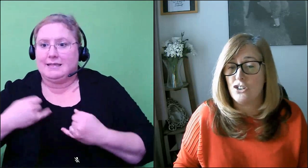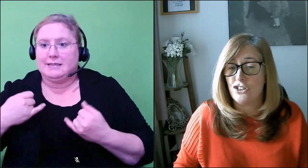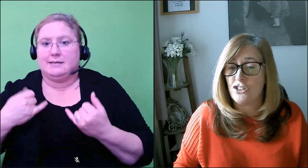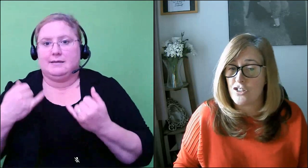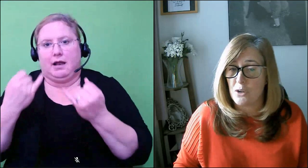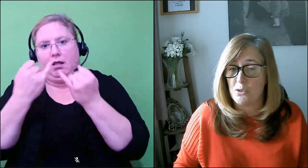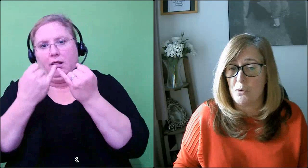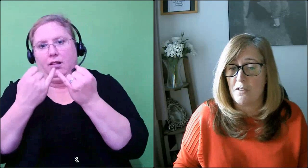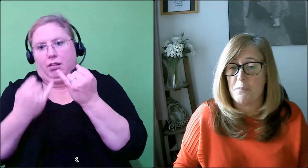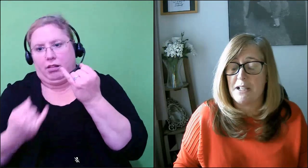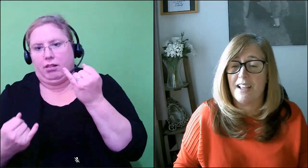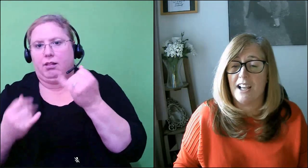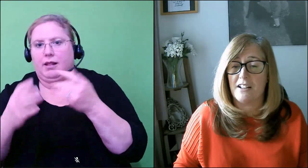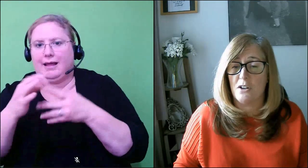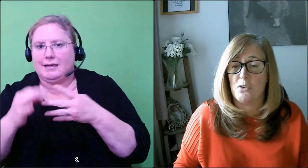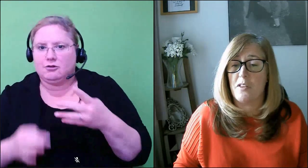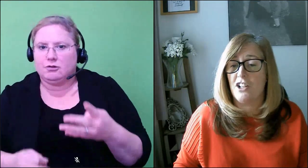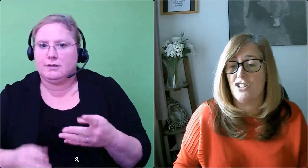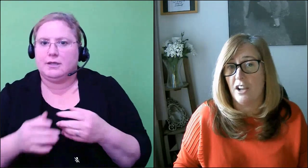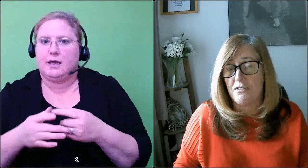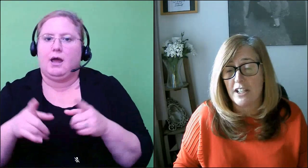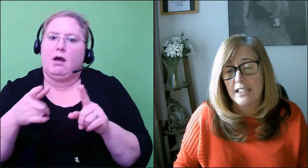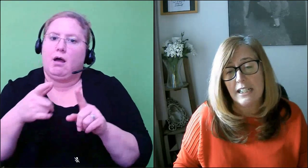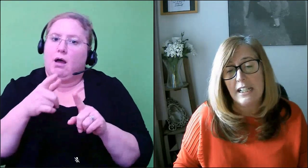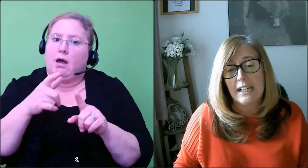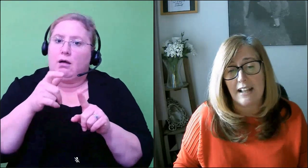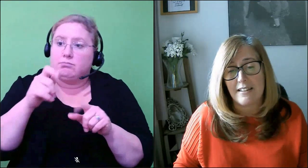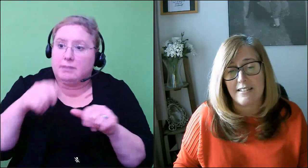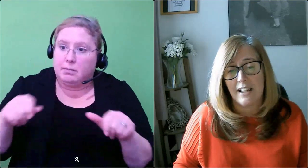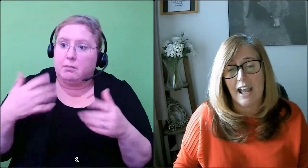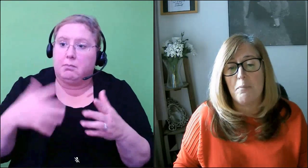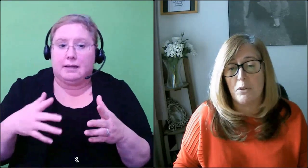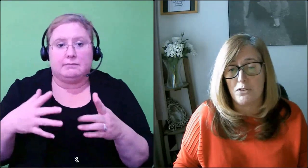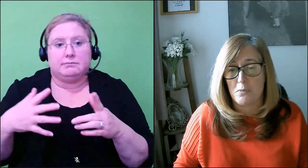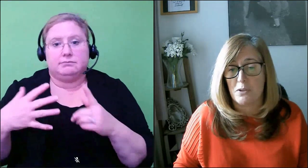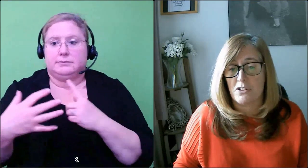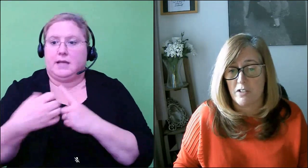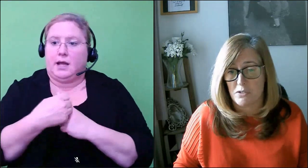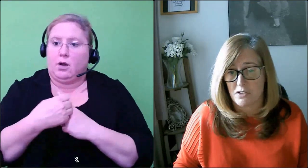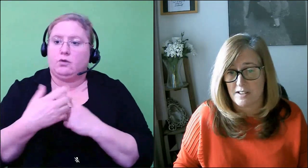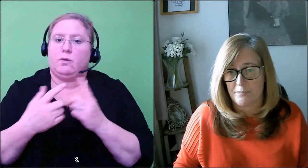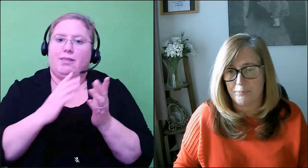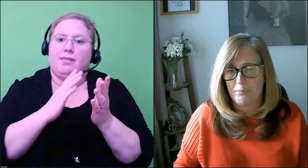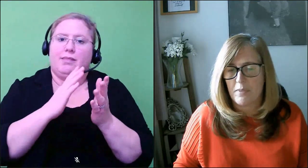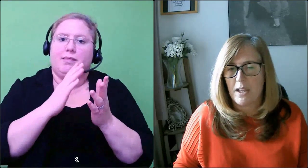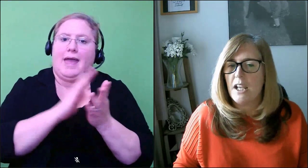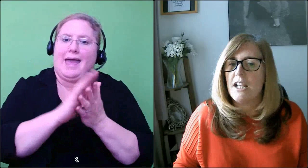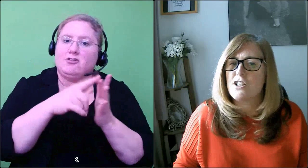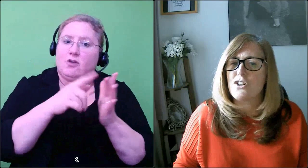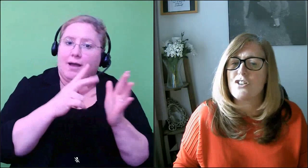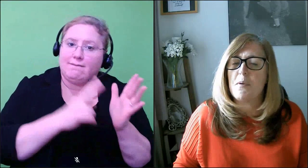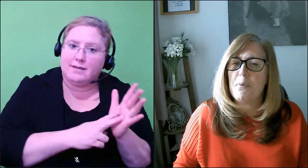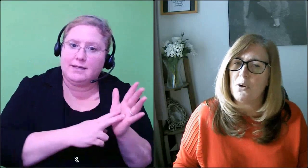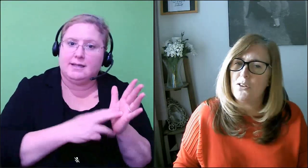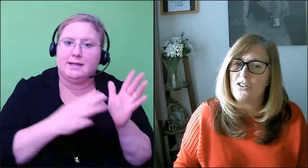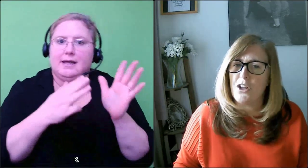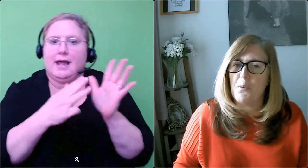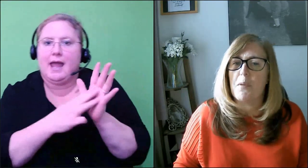such as those who have been diagnosed with HIV, cancer and multiple sclerosis.